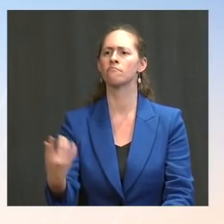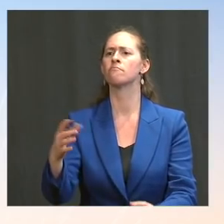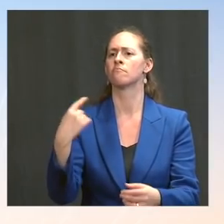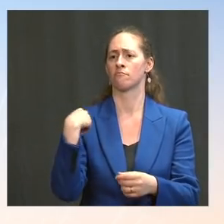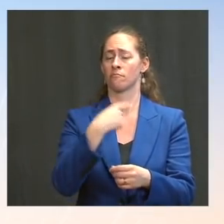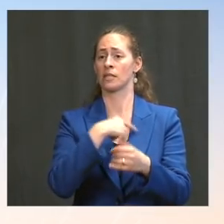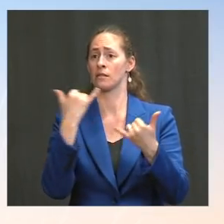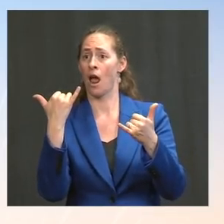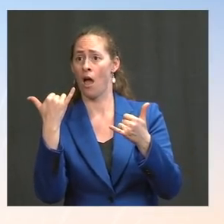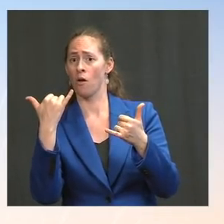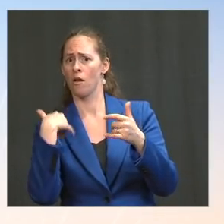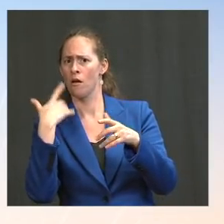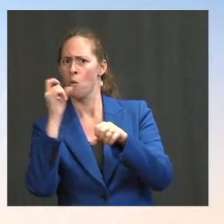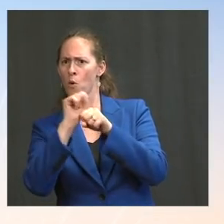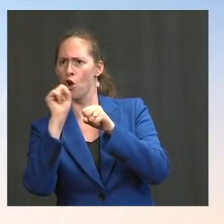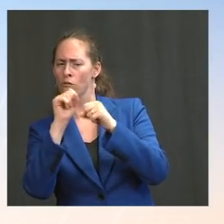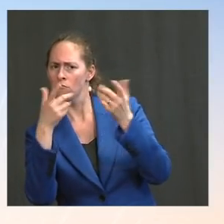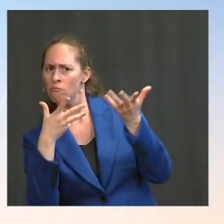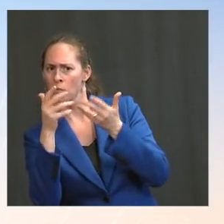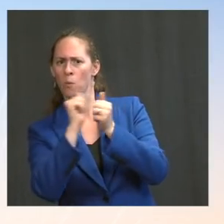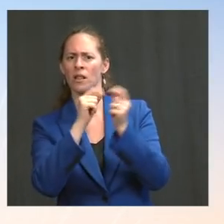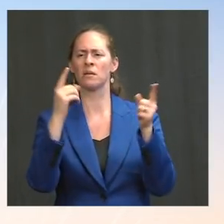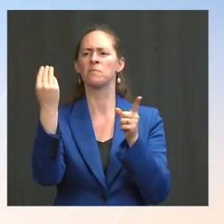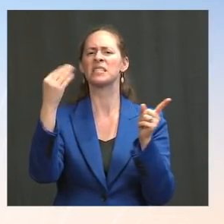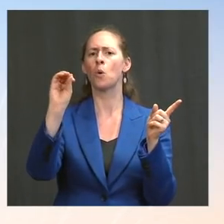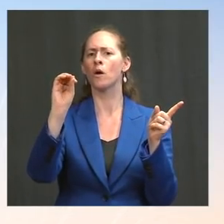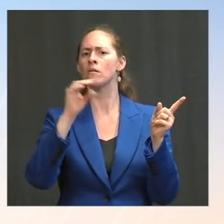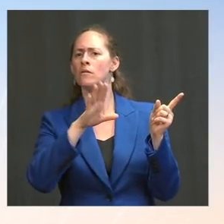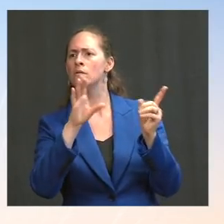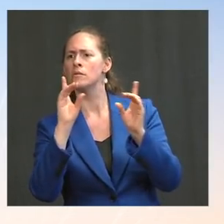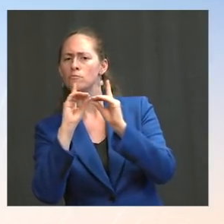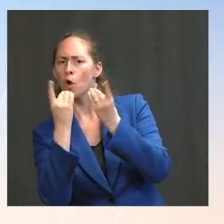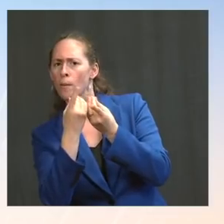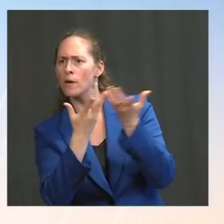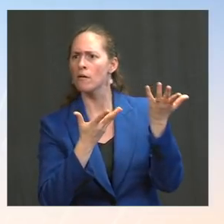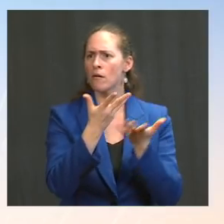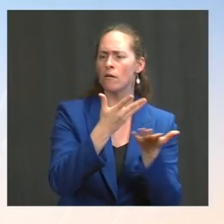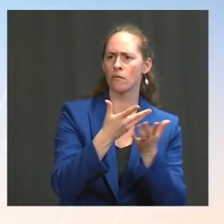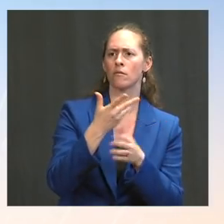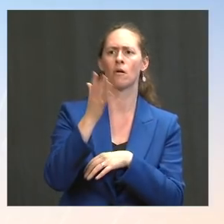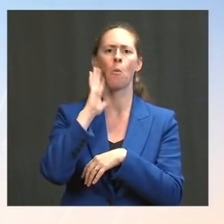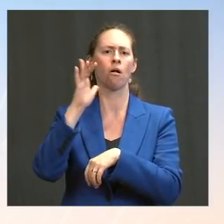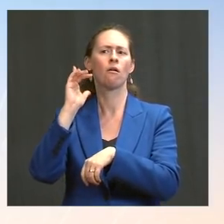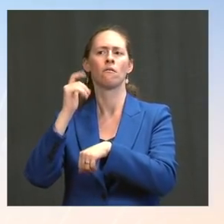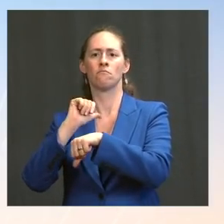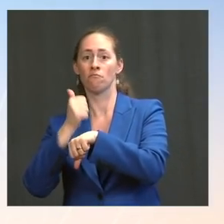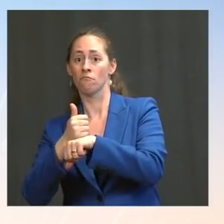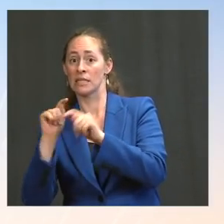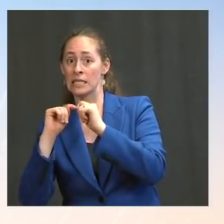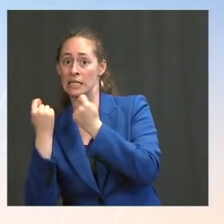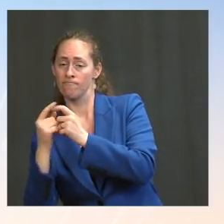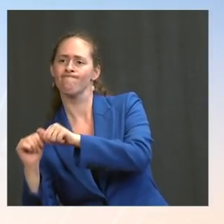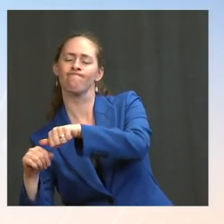And then I do have one other question after that. Ms. Psaki: Sure. Let me see if I have -- I think I have -- oh, we are also working with --